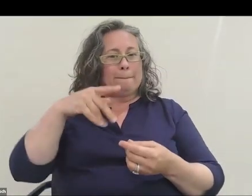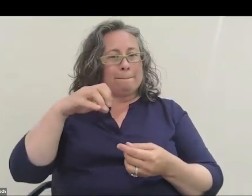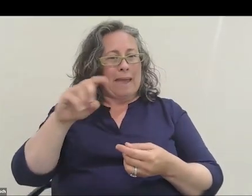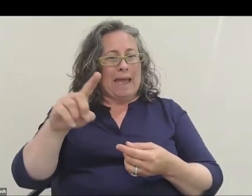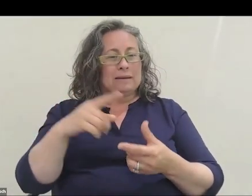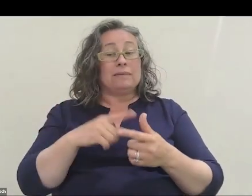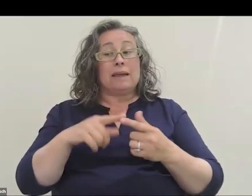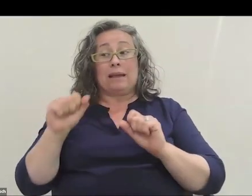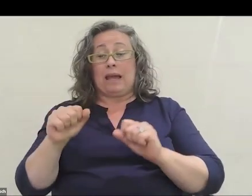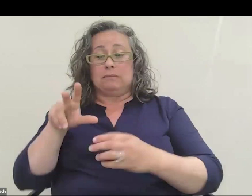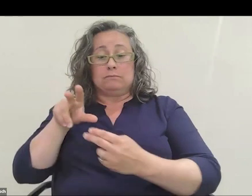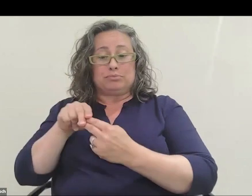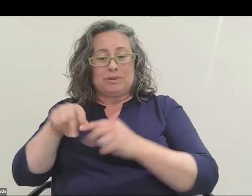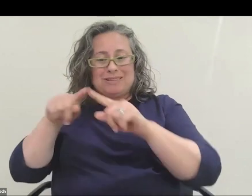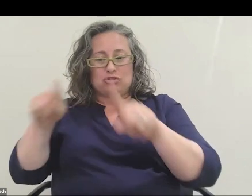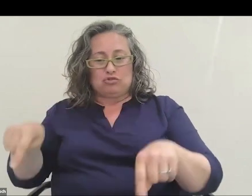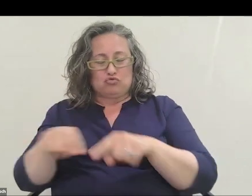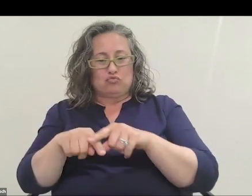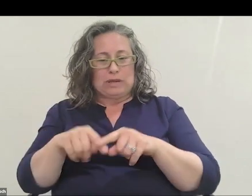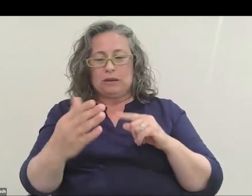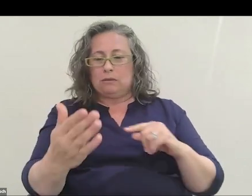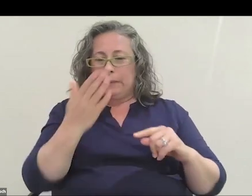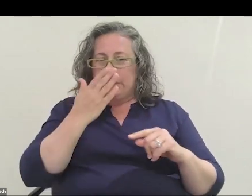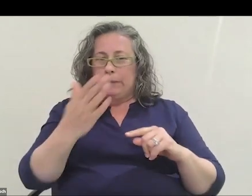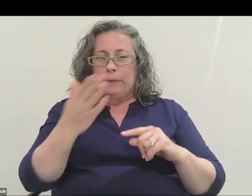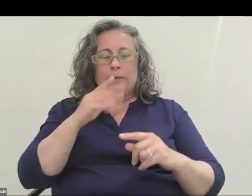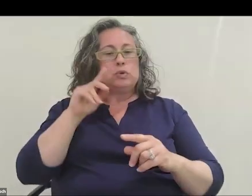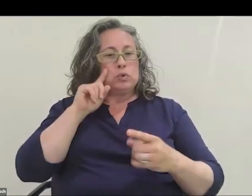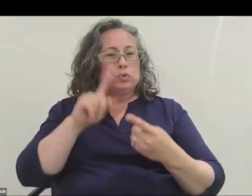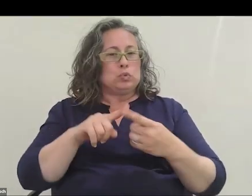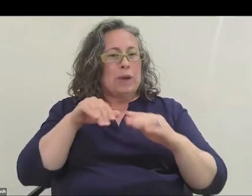the screen reader or magnifier there to access the number.